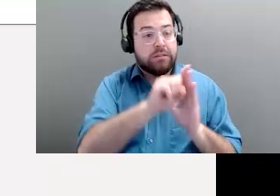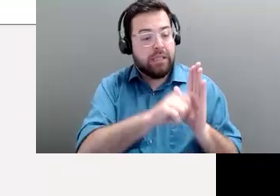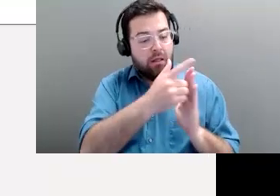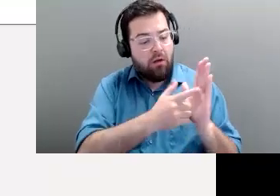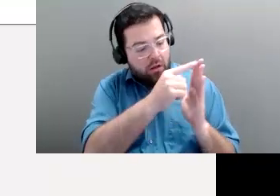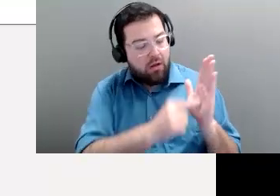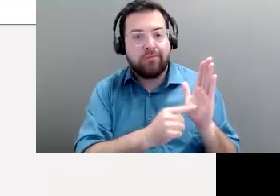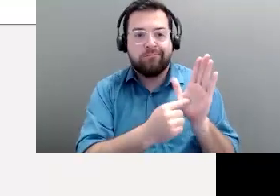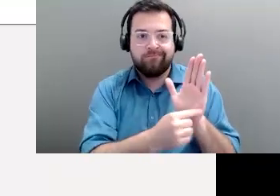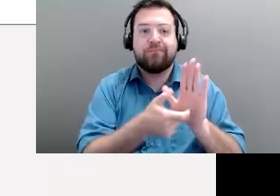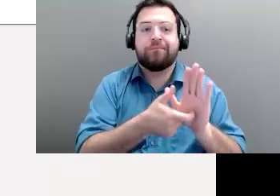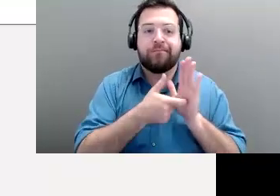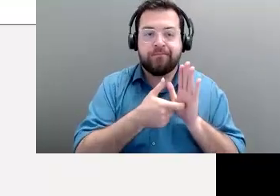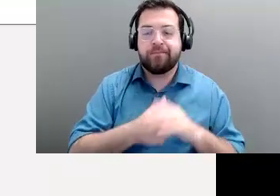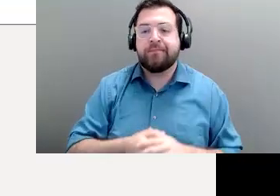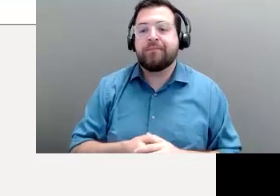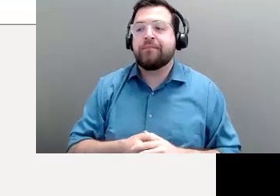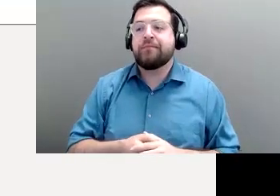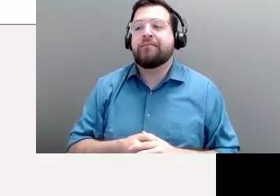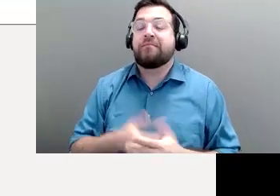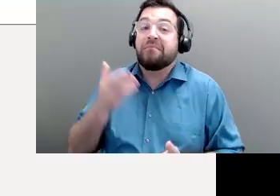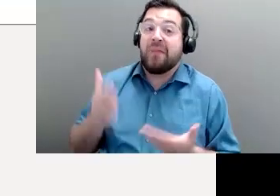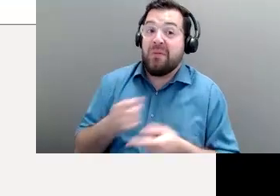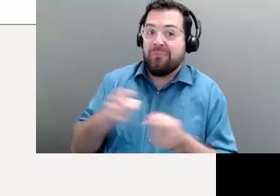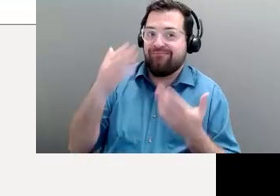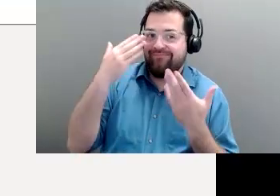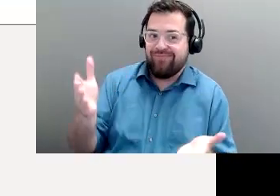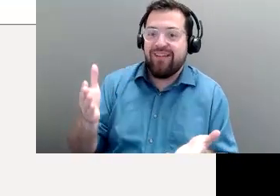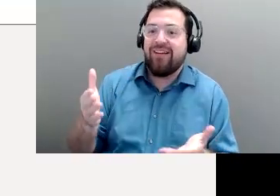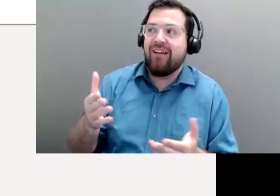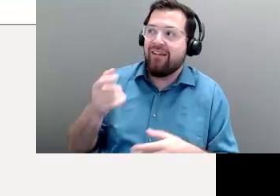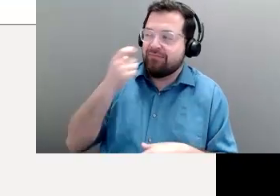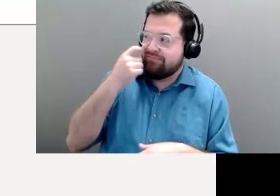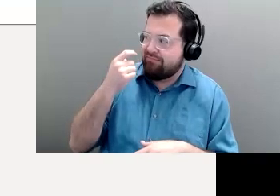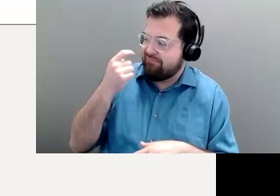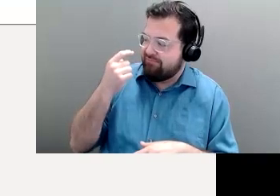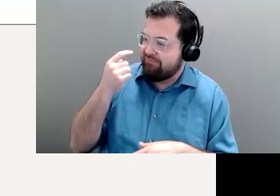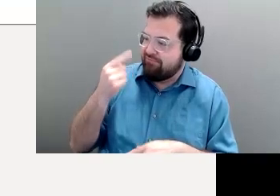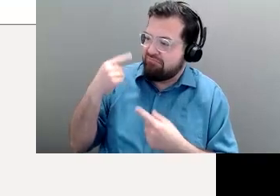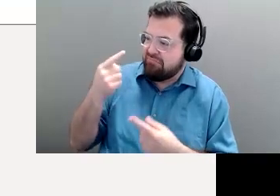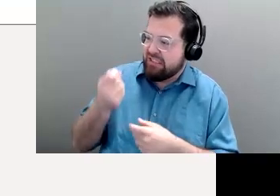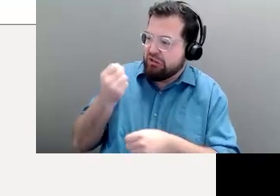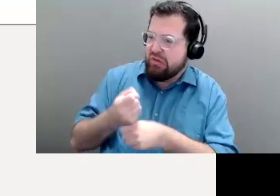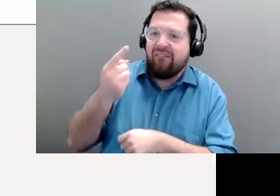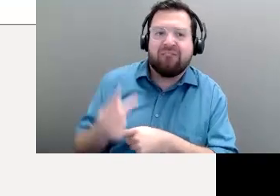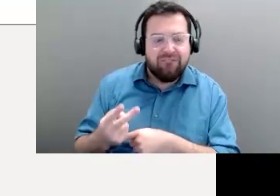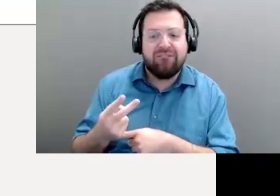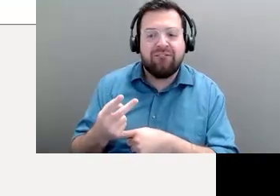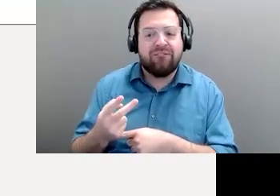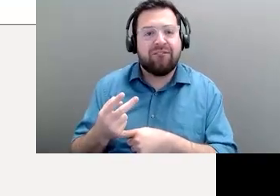And additionally, if you do not know, the past year and a half or so, we've been, you know, our campus,